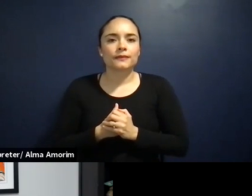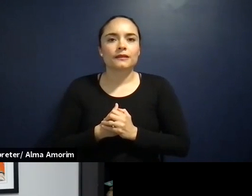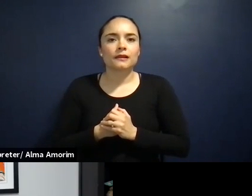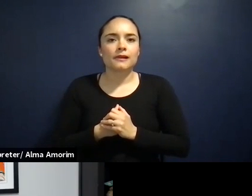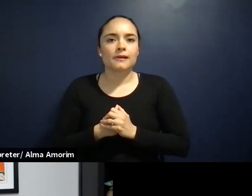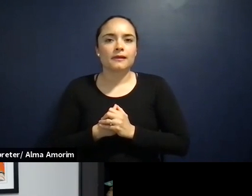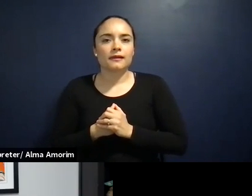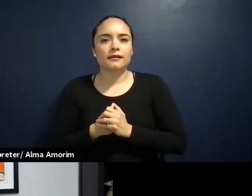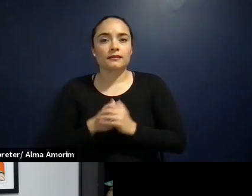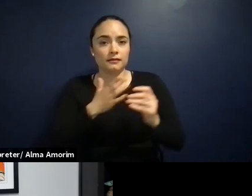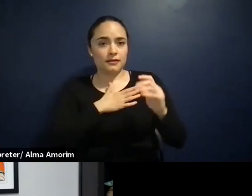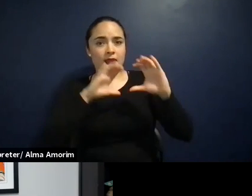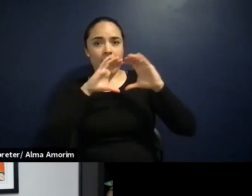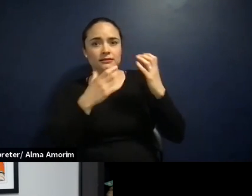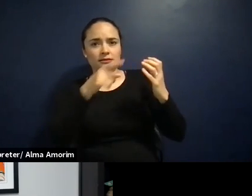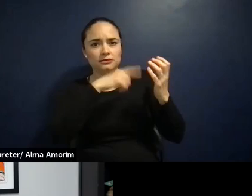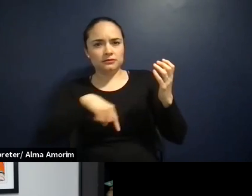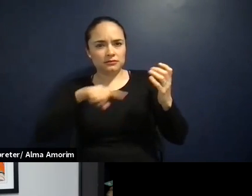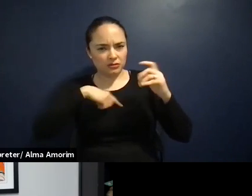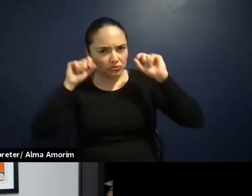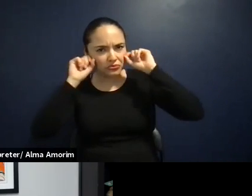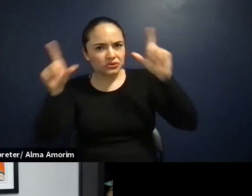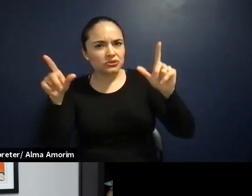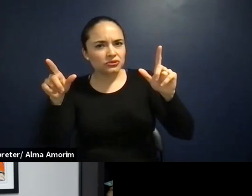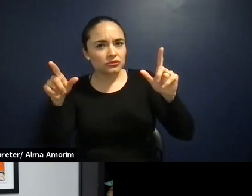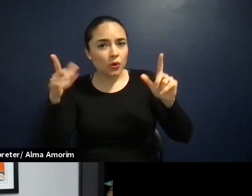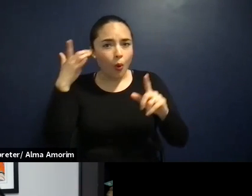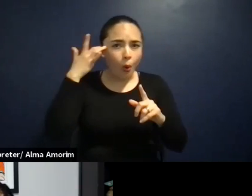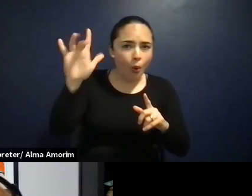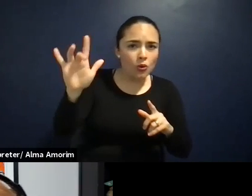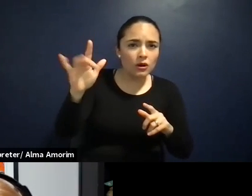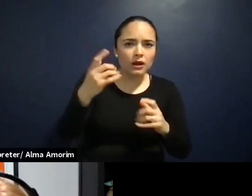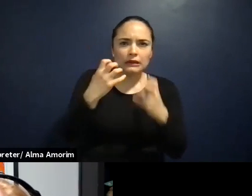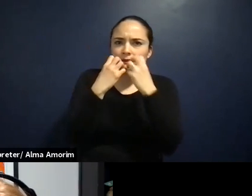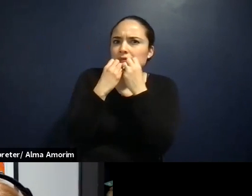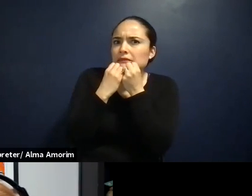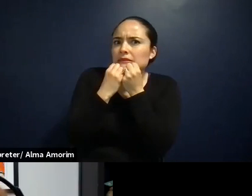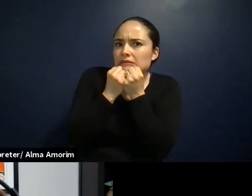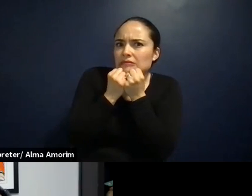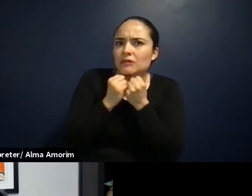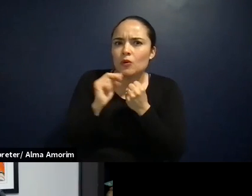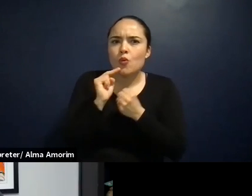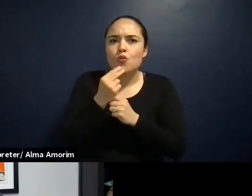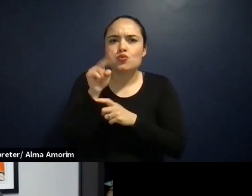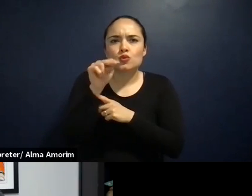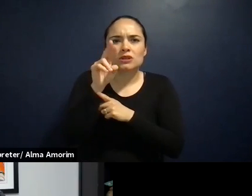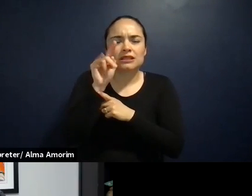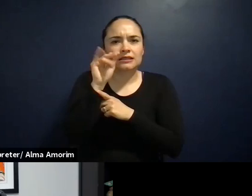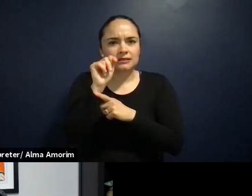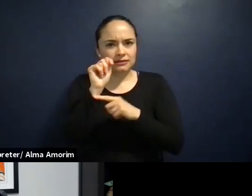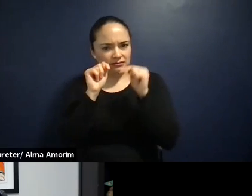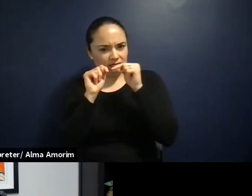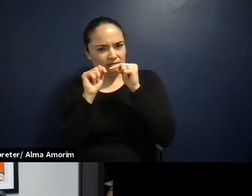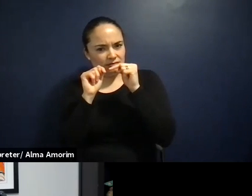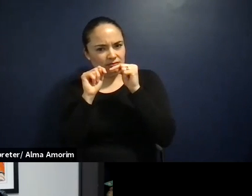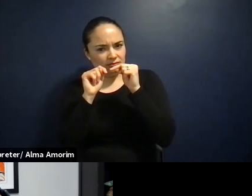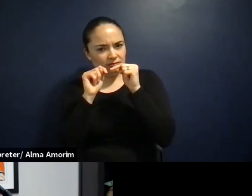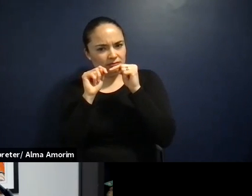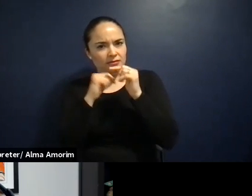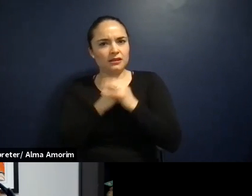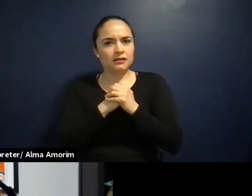nutrient. Is this true?" Yeah, so, for us, or for plants, or is there any? It's just in general.